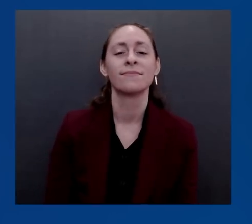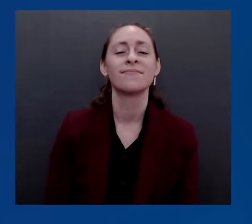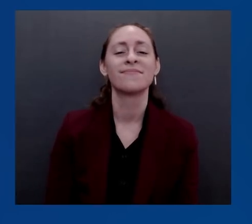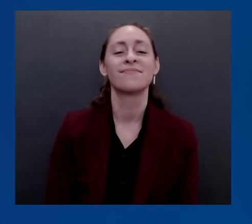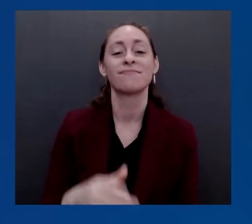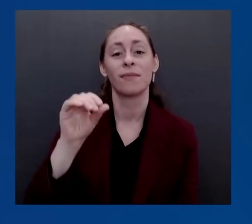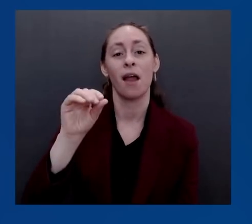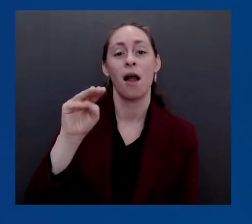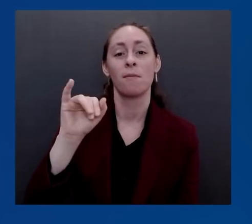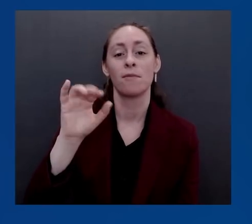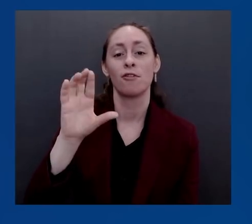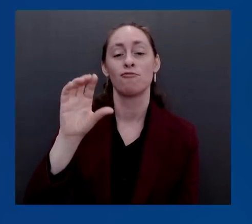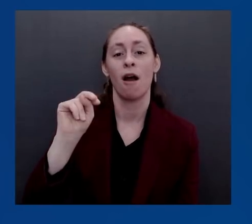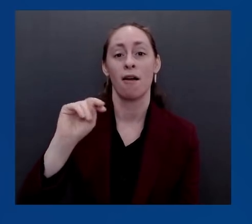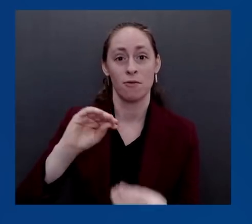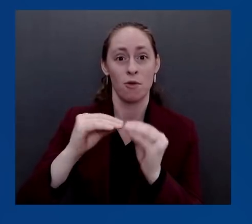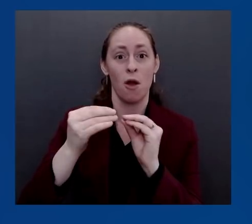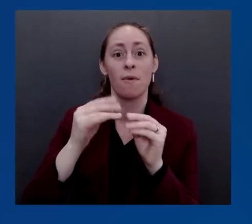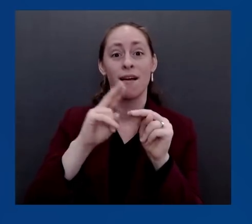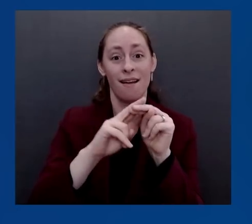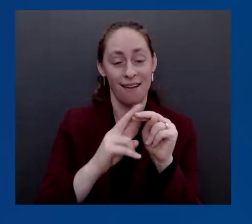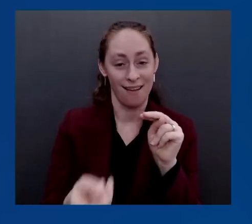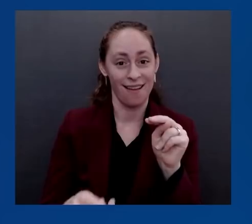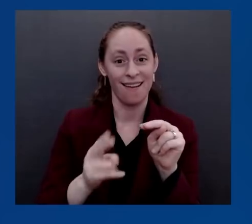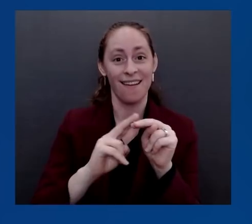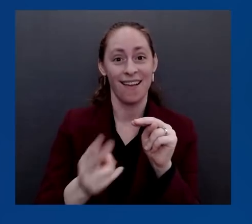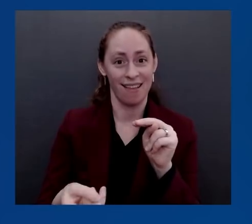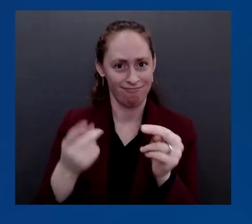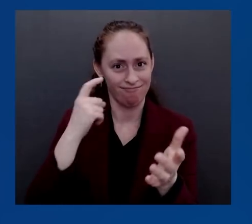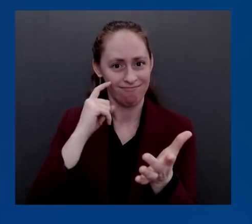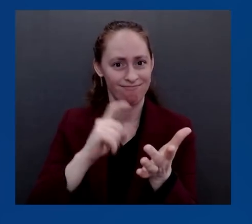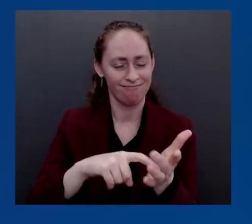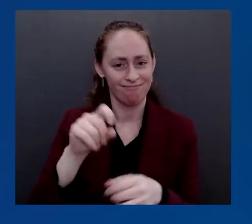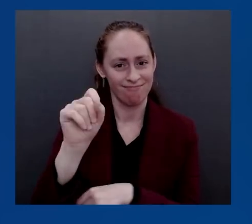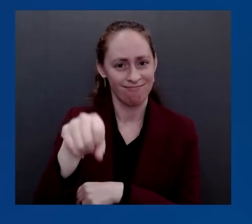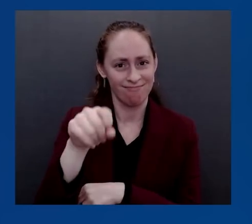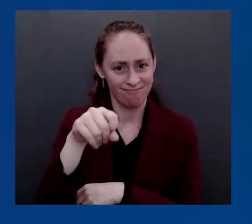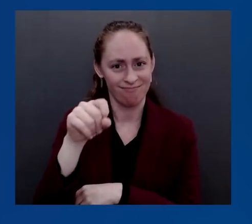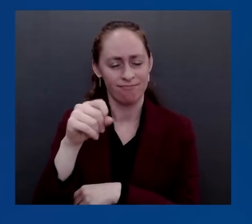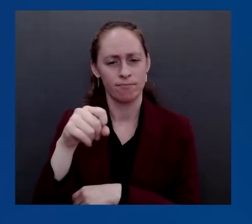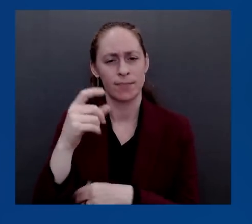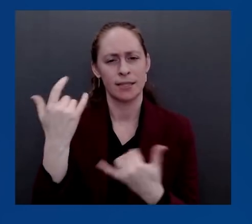are really necessary for this moment, especially as people are so eager to remove them.